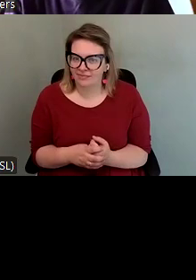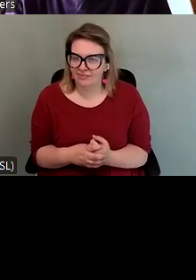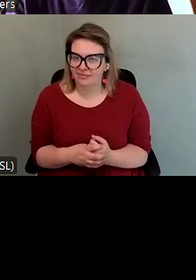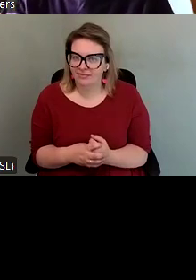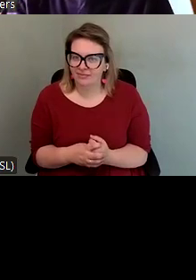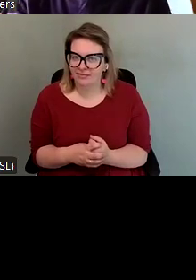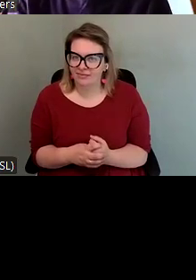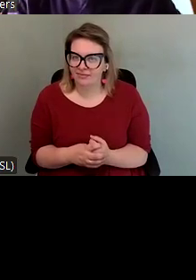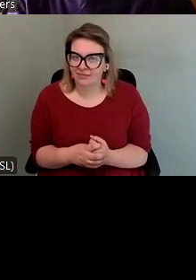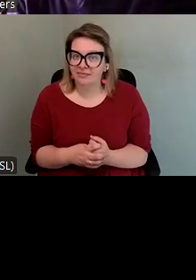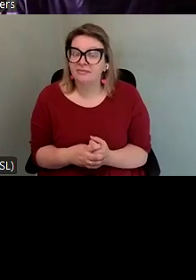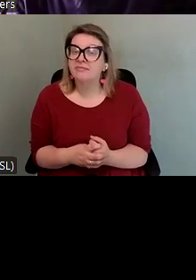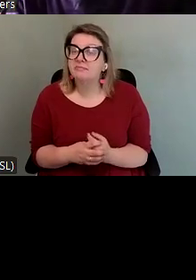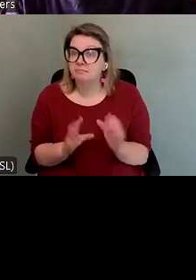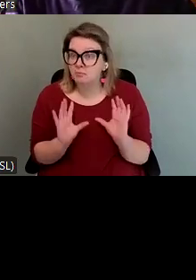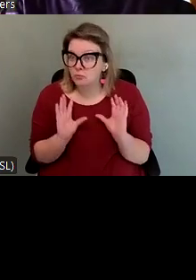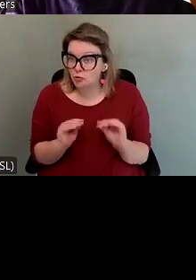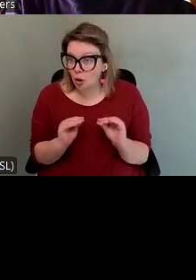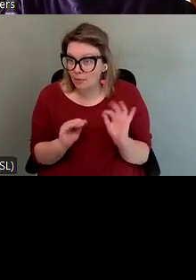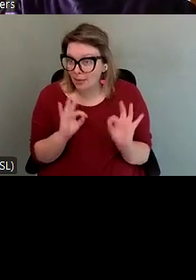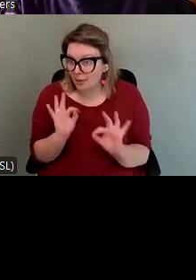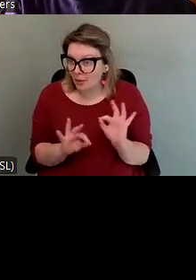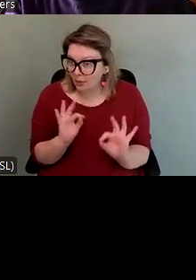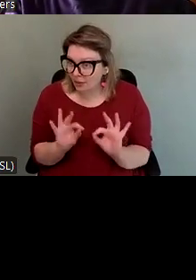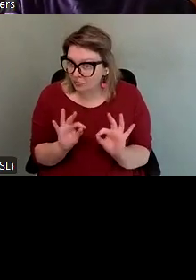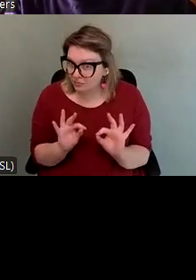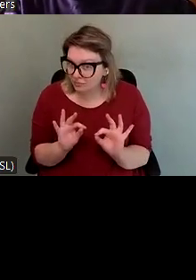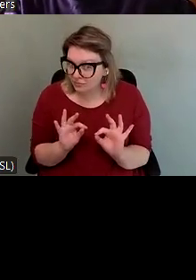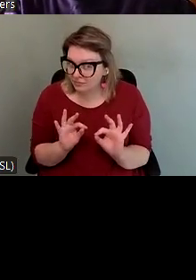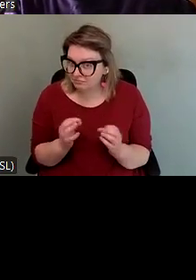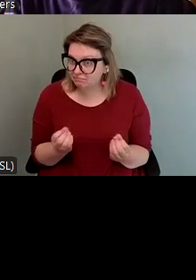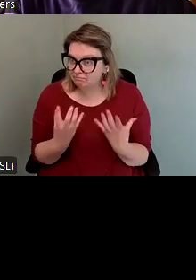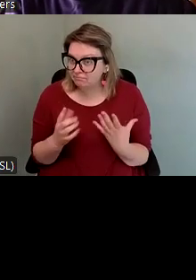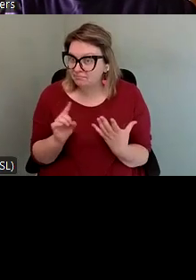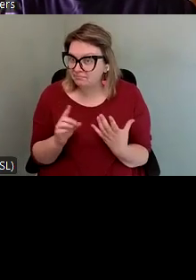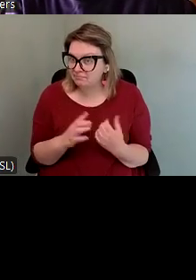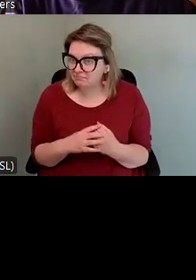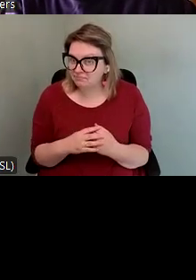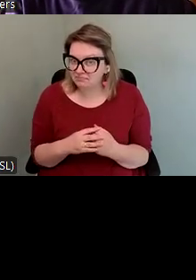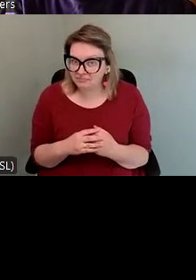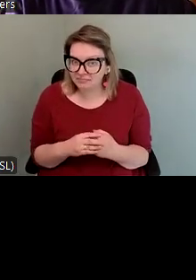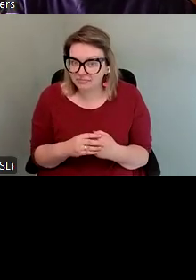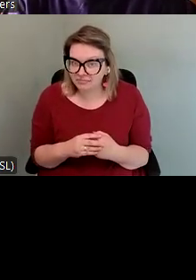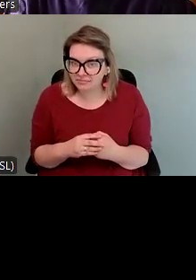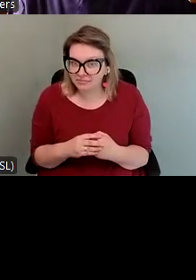Okay, I'm going to stop the poll there. Then, if we just share the results, Adam. Yes, perfect.